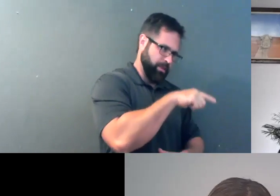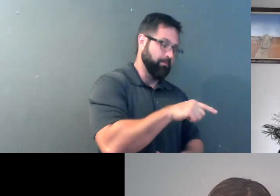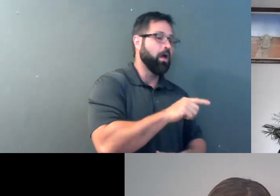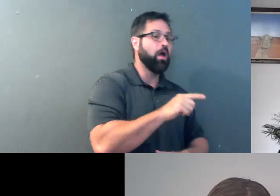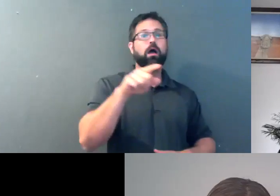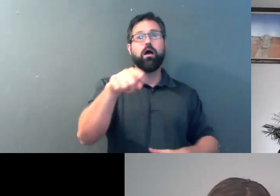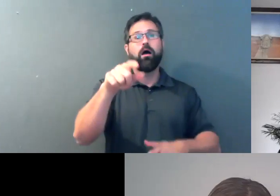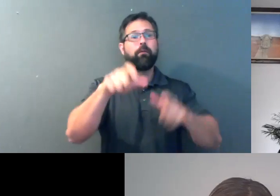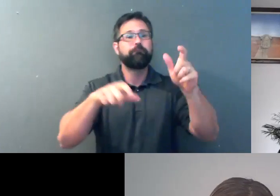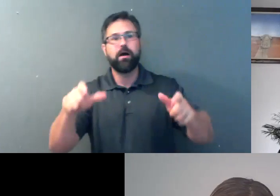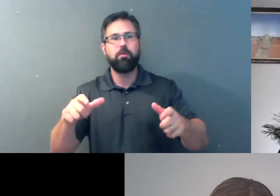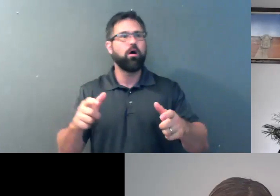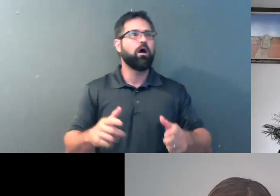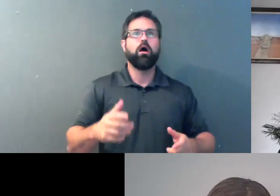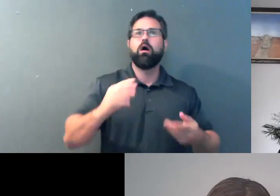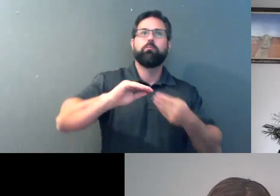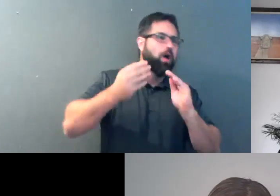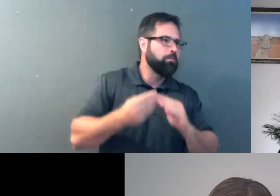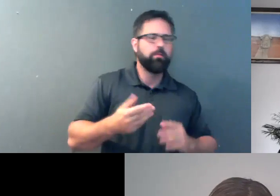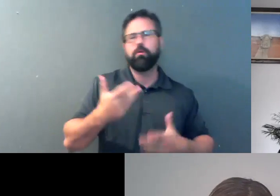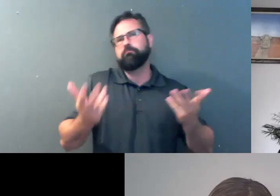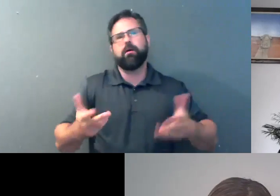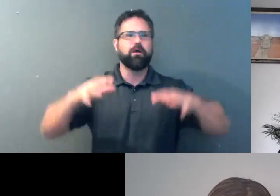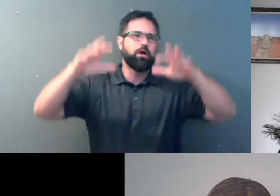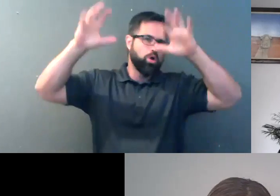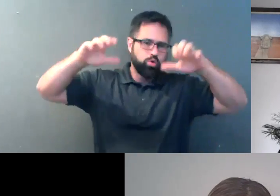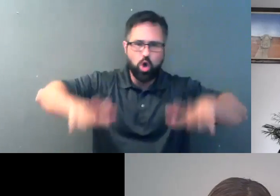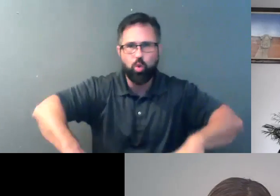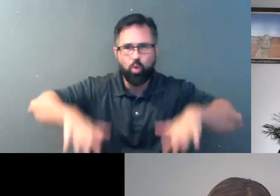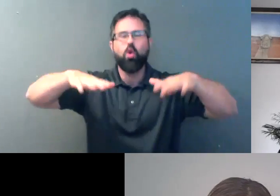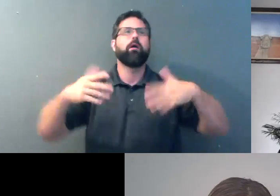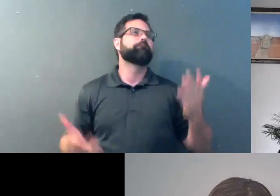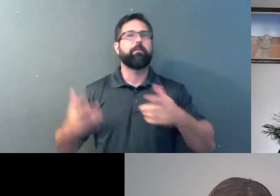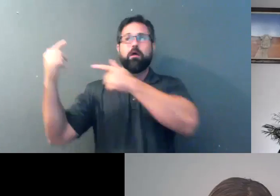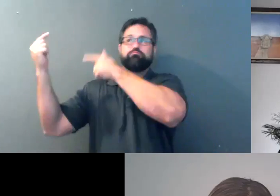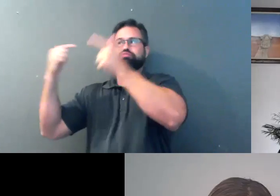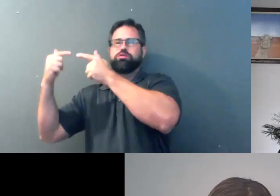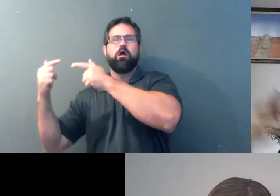what i mean by this is for example in a refugee situation where people have been displaced from